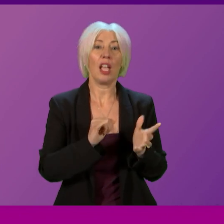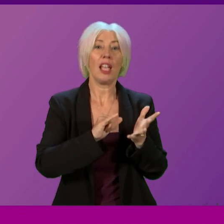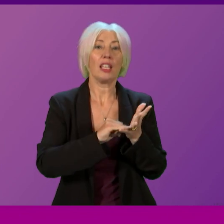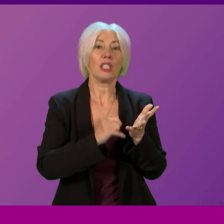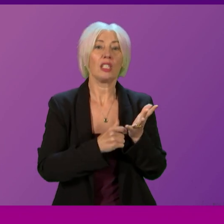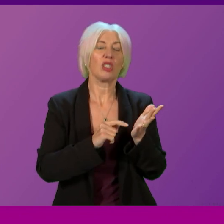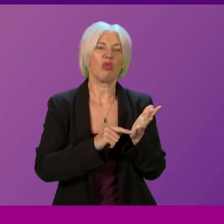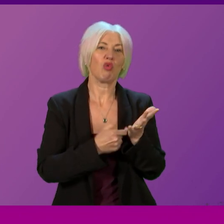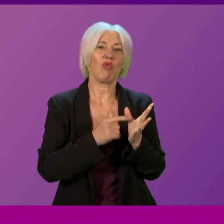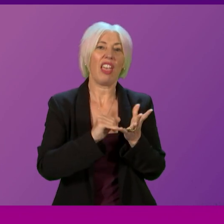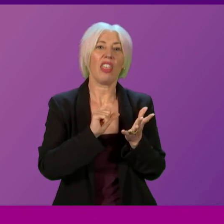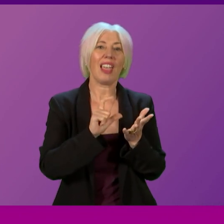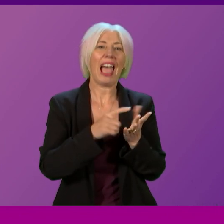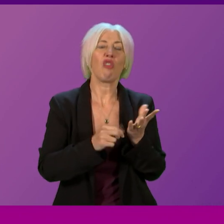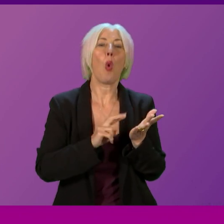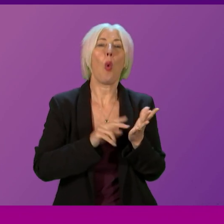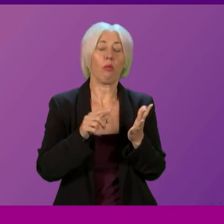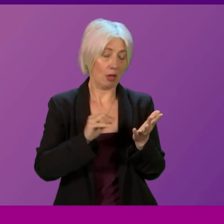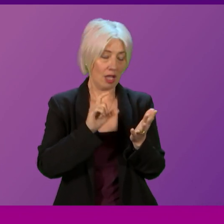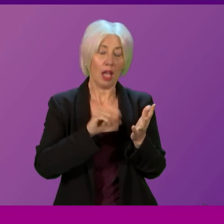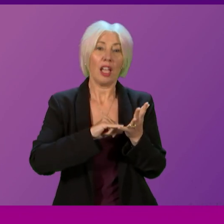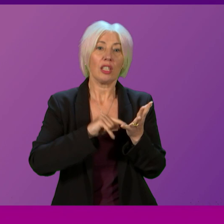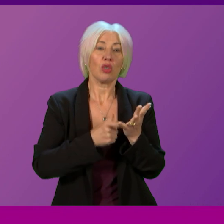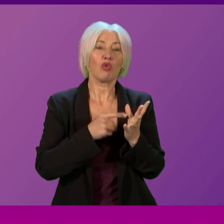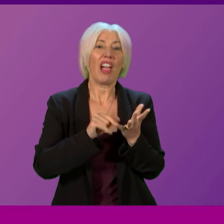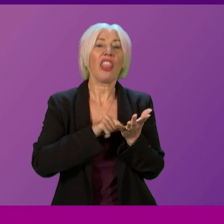Labour had privatised it, and we were the Government that ended the contracting out